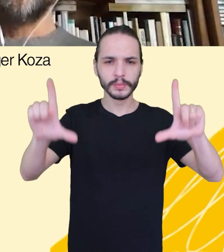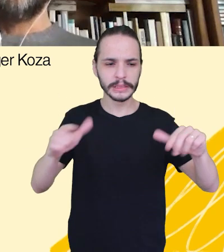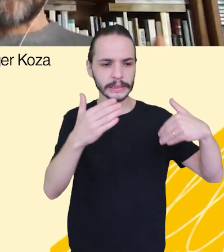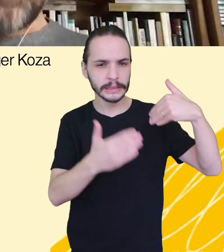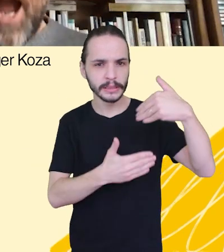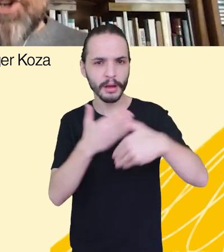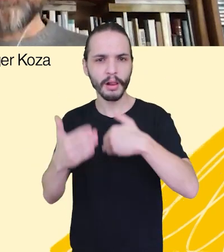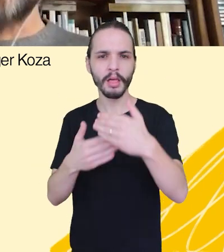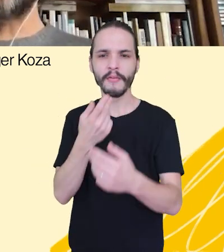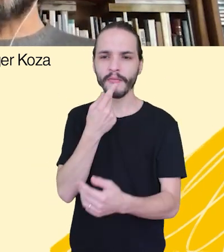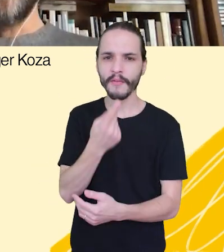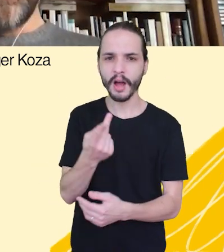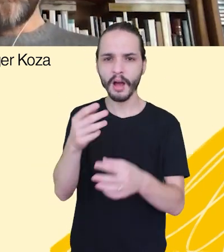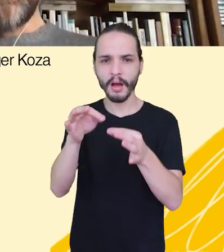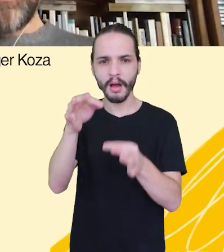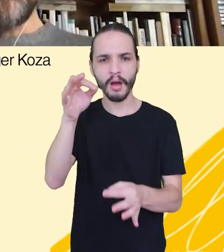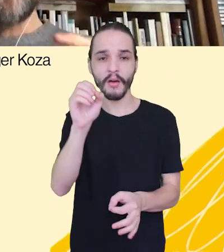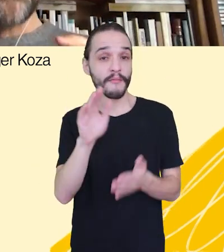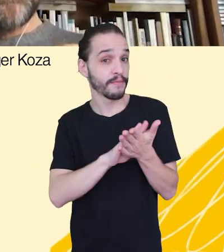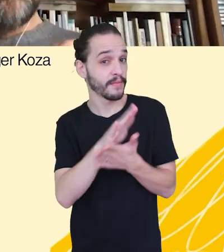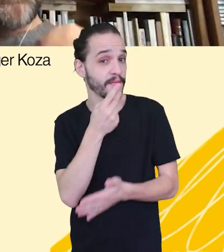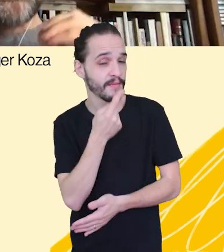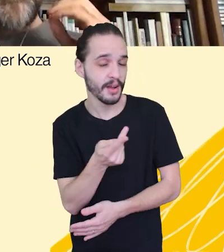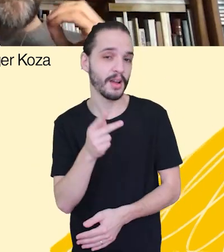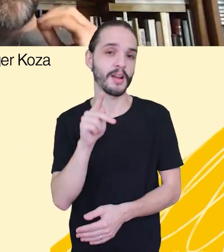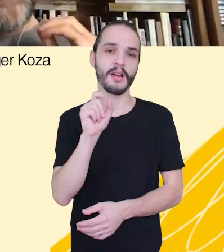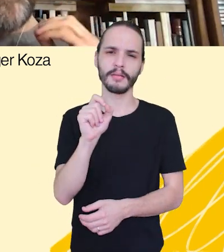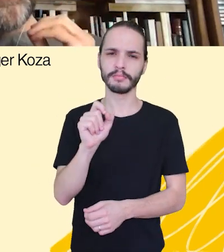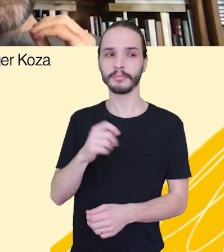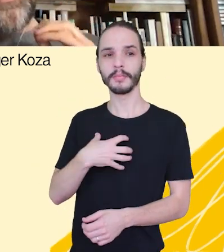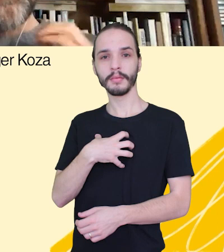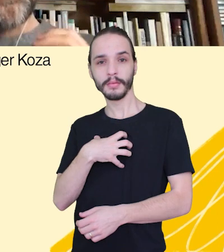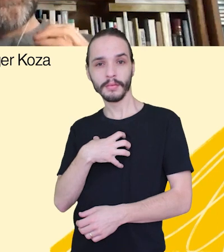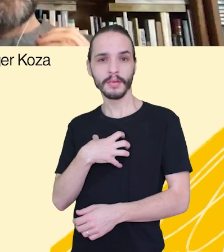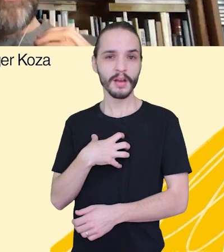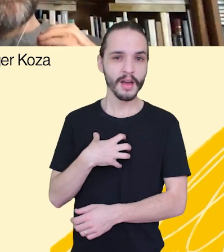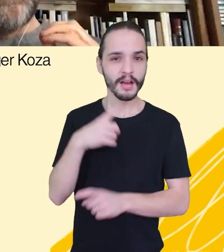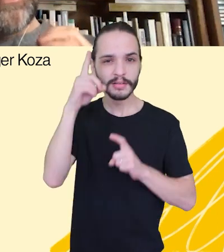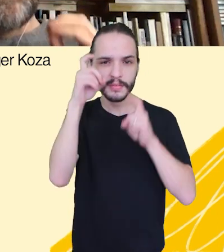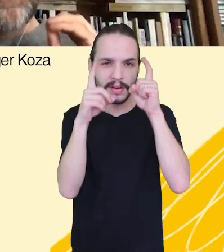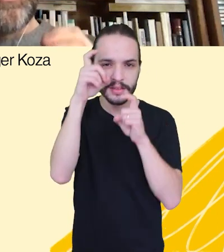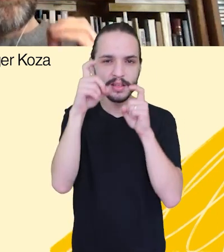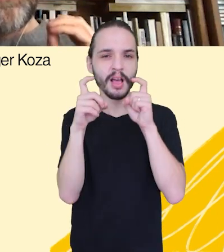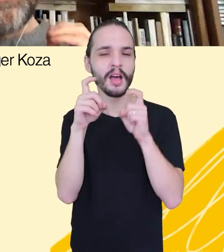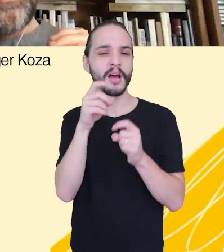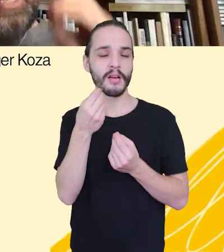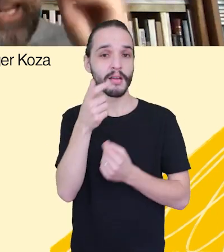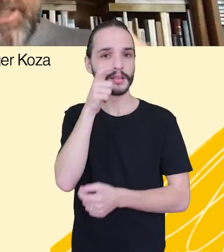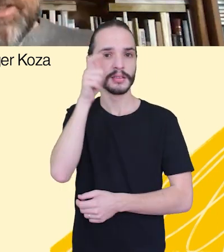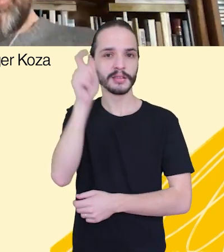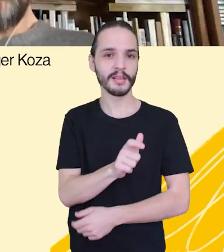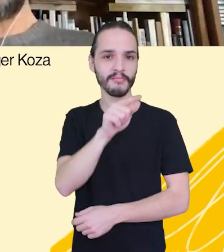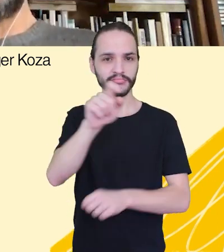The reactions. Because for me what is interesting about that particular scene, in itself